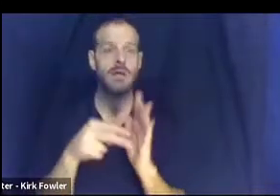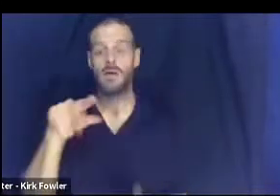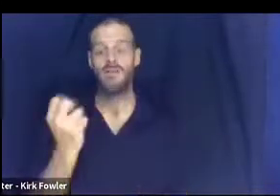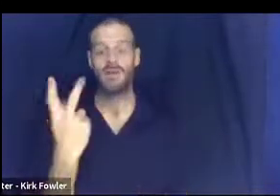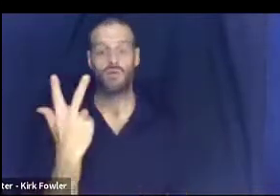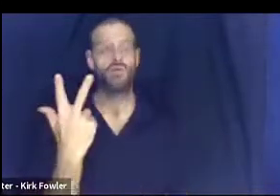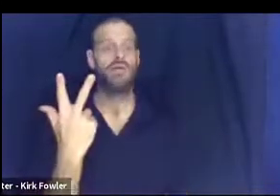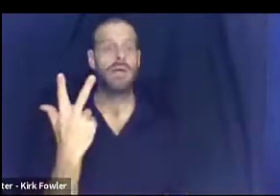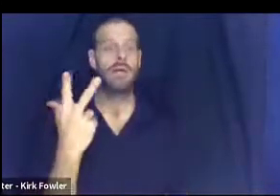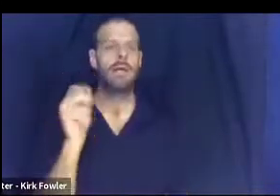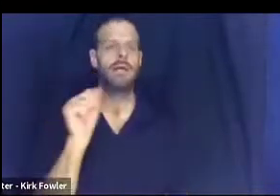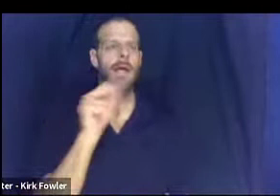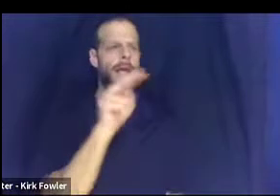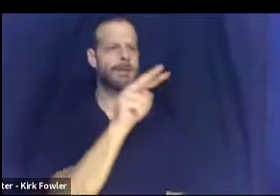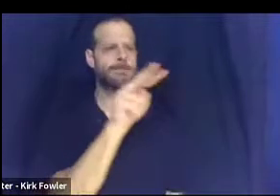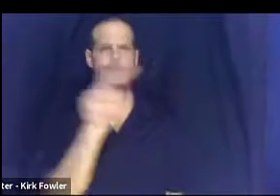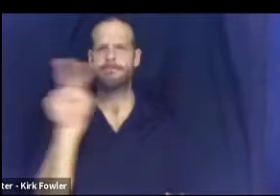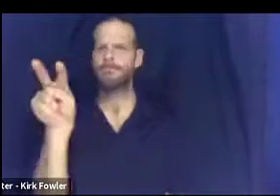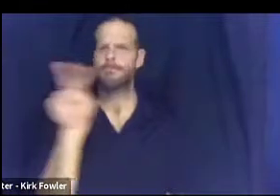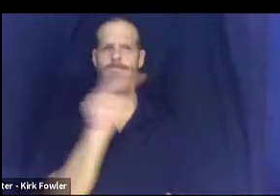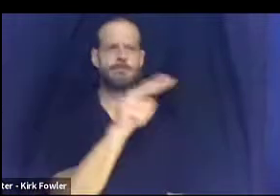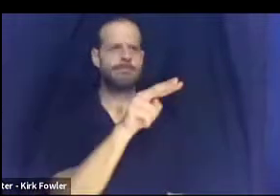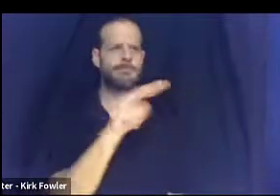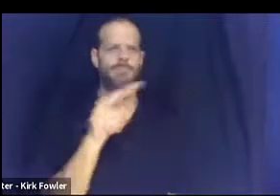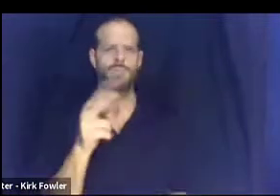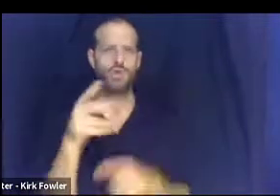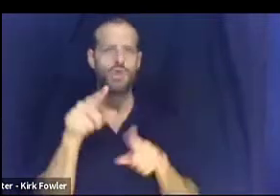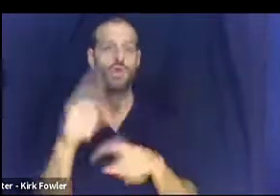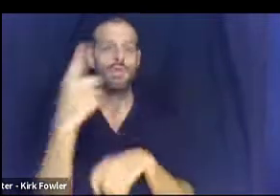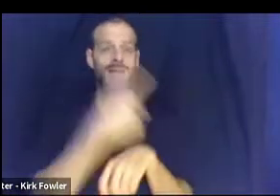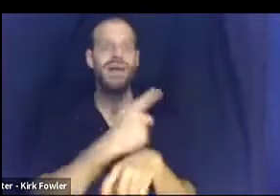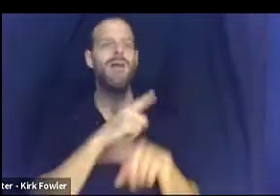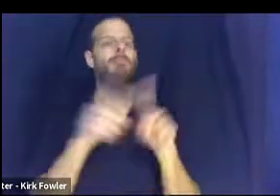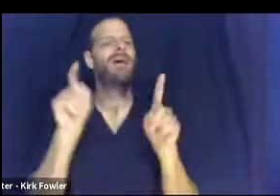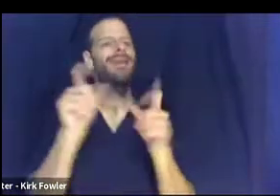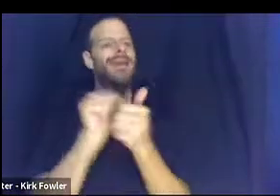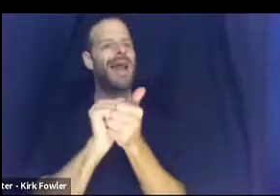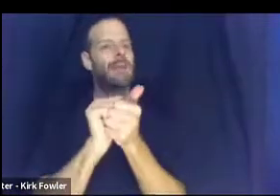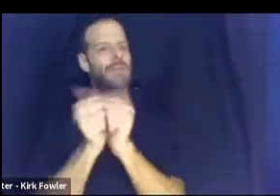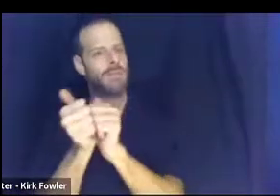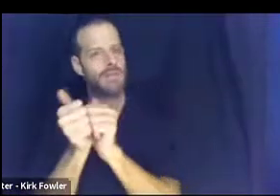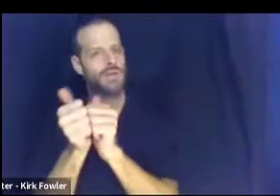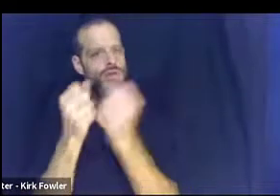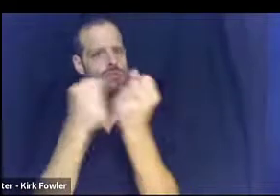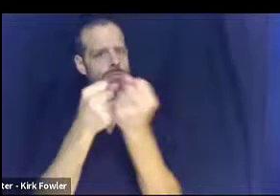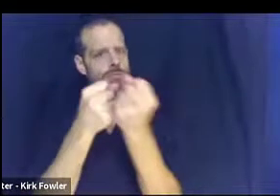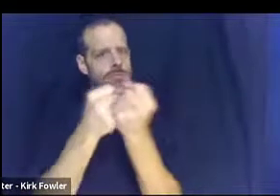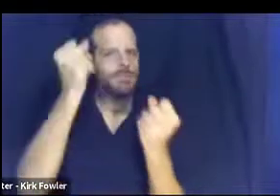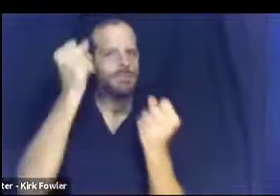and use their vision throughout the day, but they need adaptations to support them to understand what they're looking at.